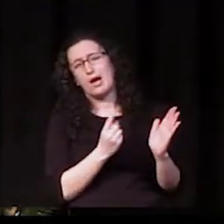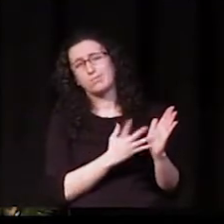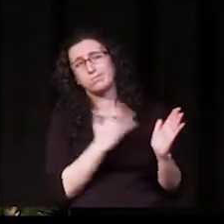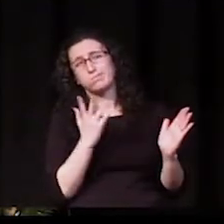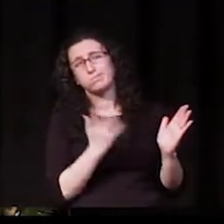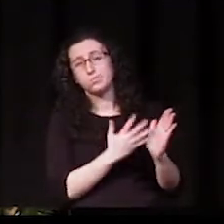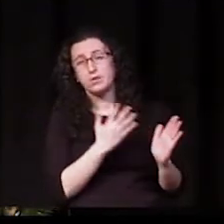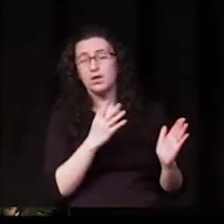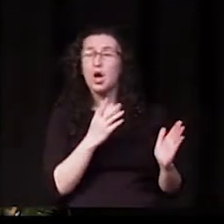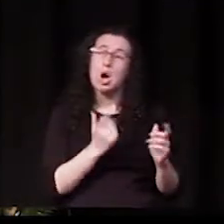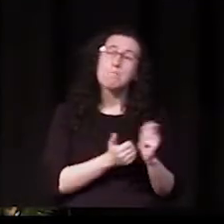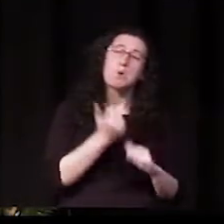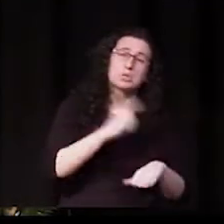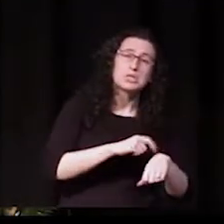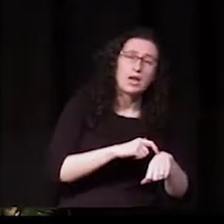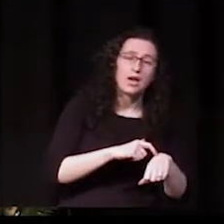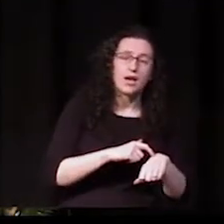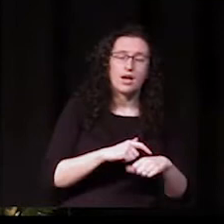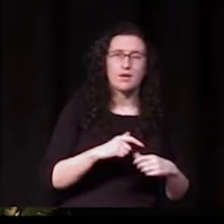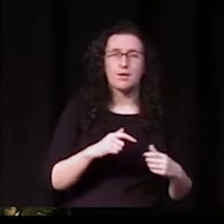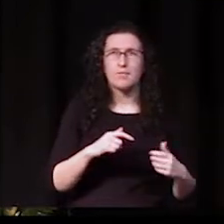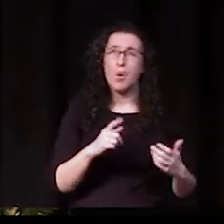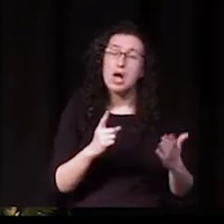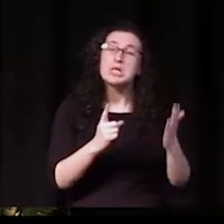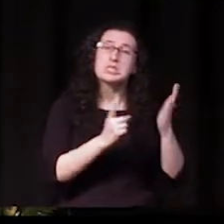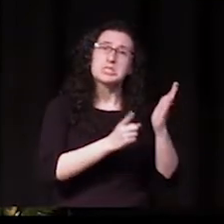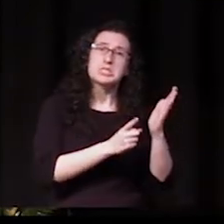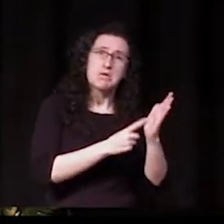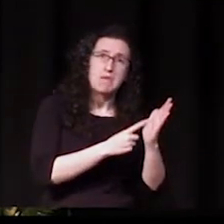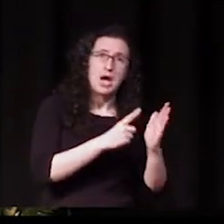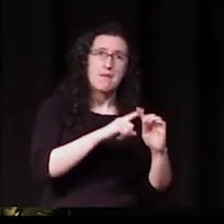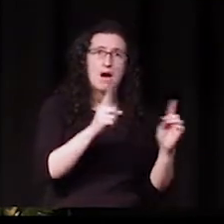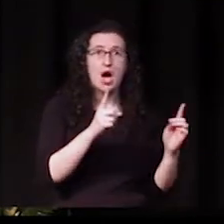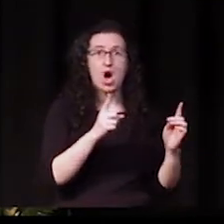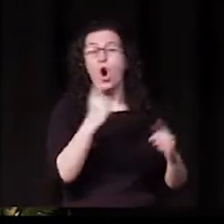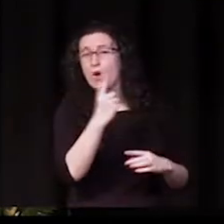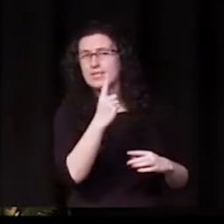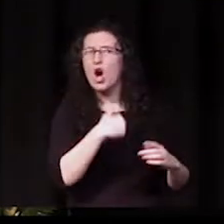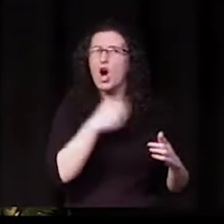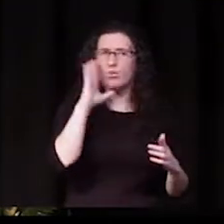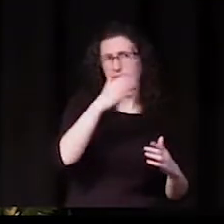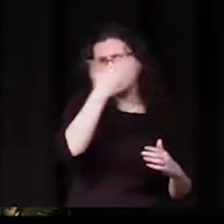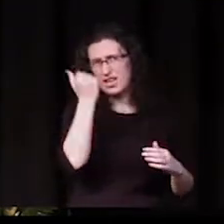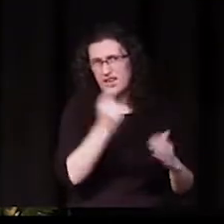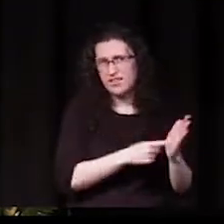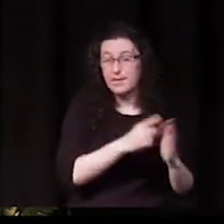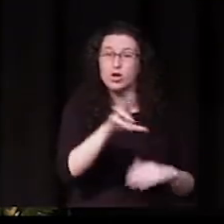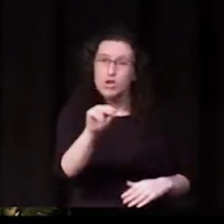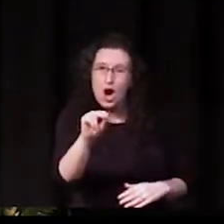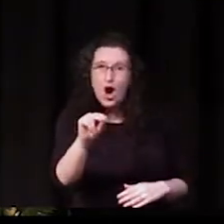He doesn't mean almost always except when He forgets. He means always, and He says, "I am with you always